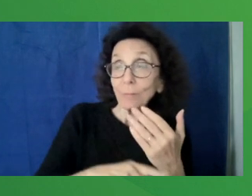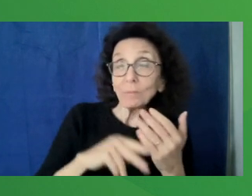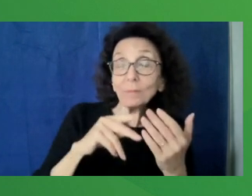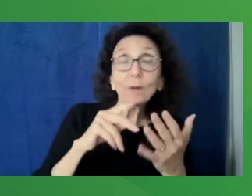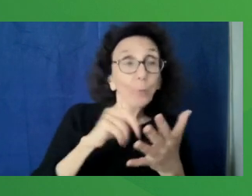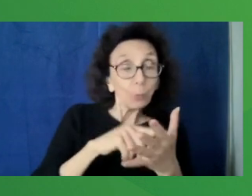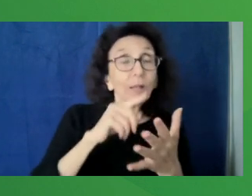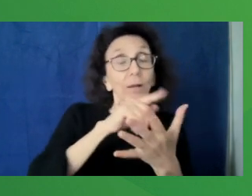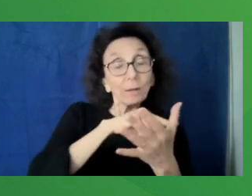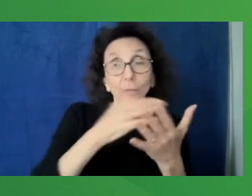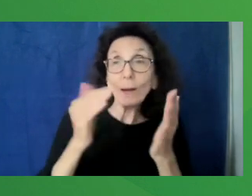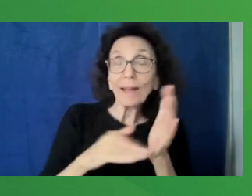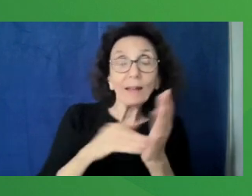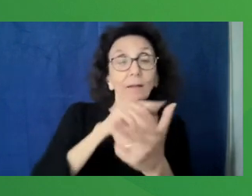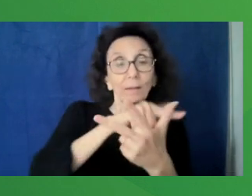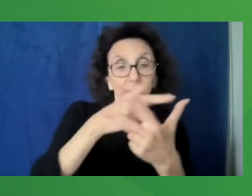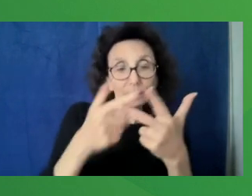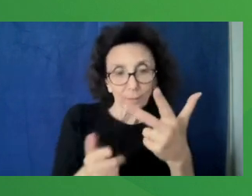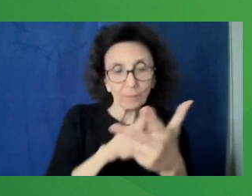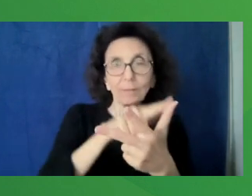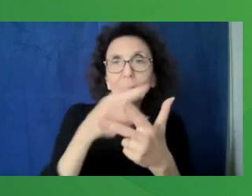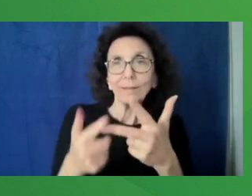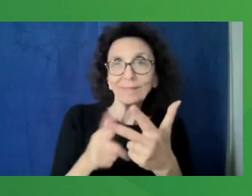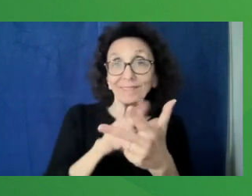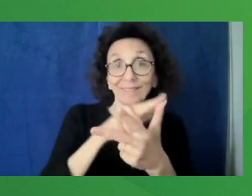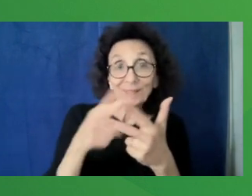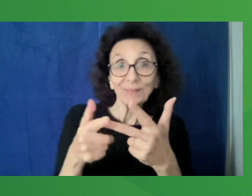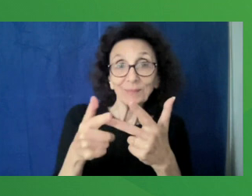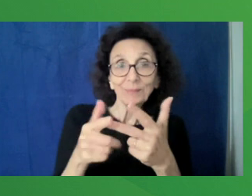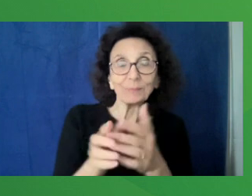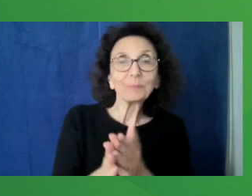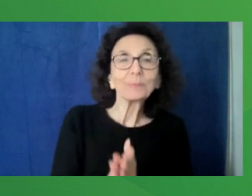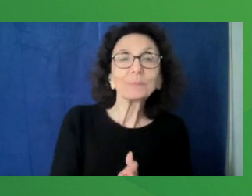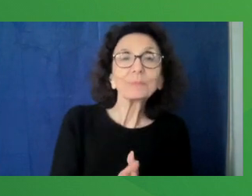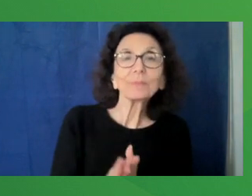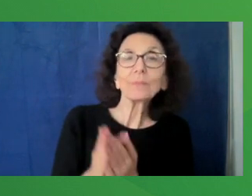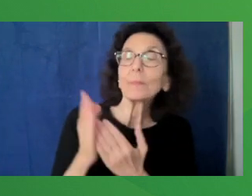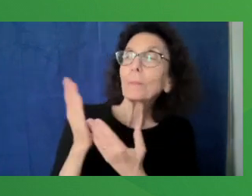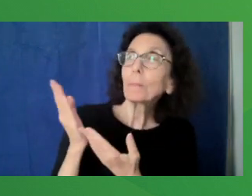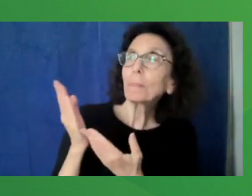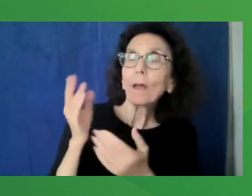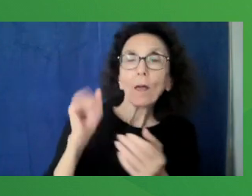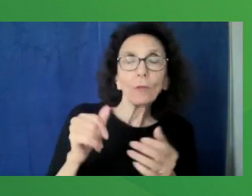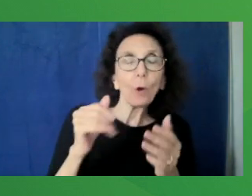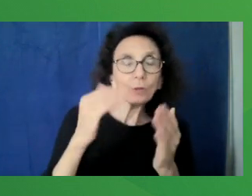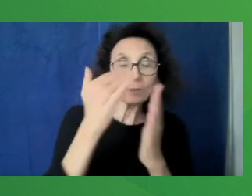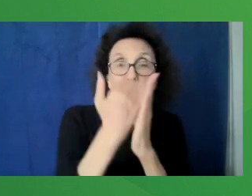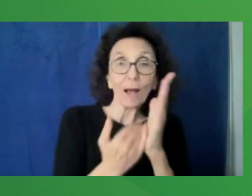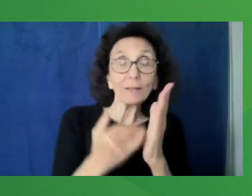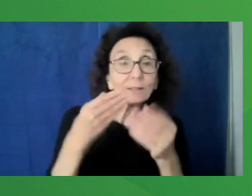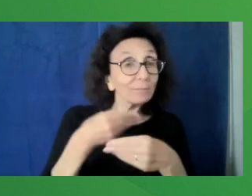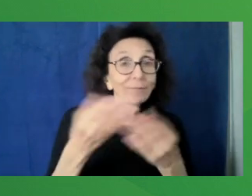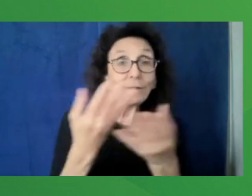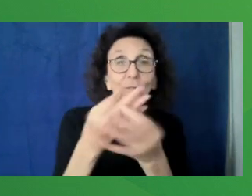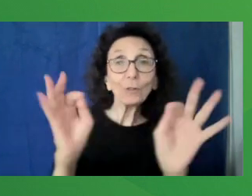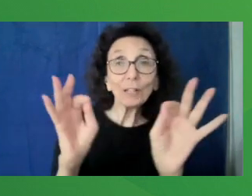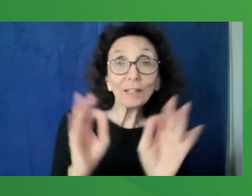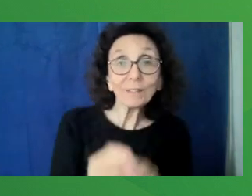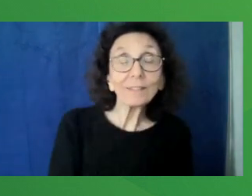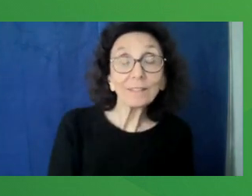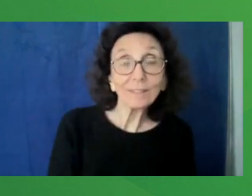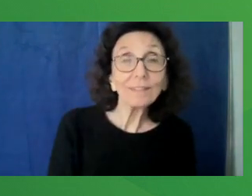And just a brief little bit about the guides. They're free. They available for download that you